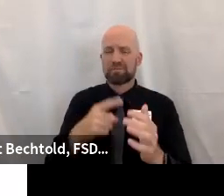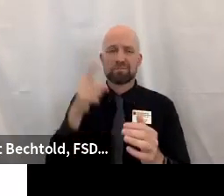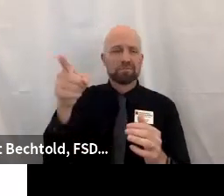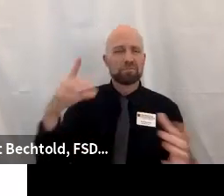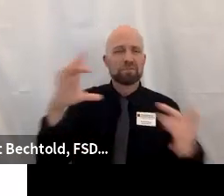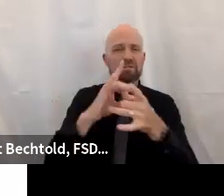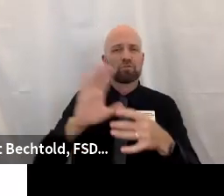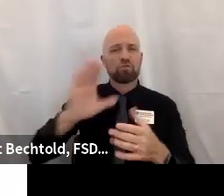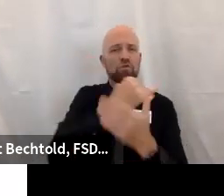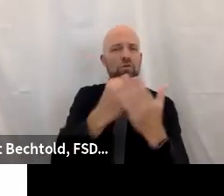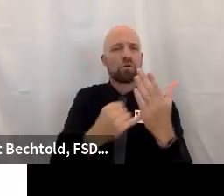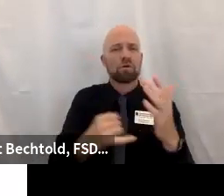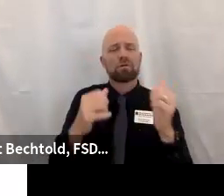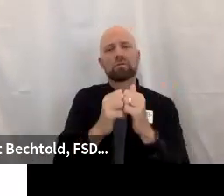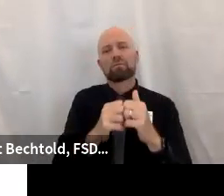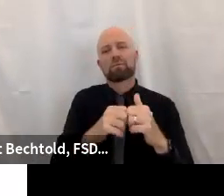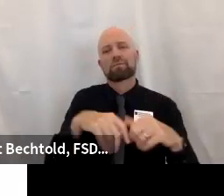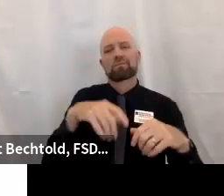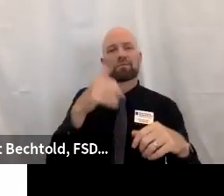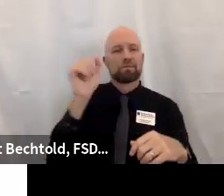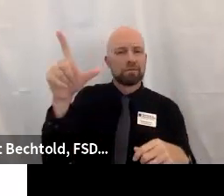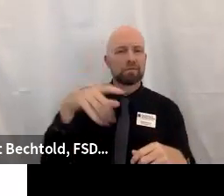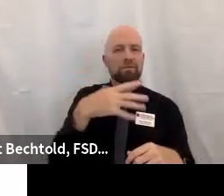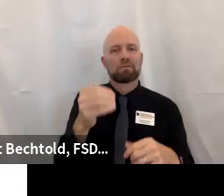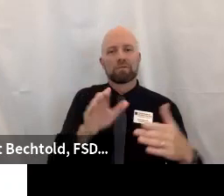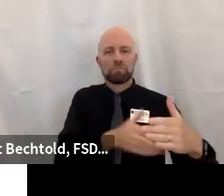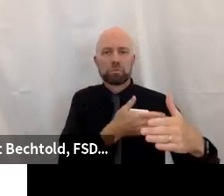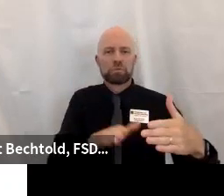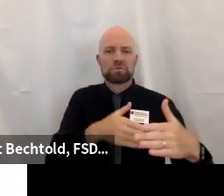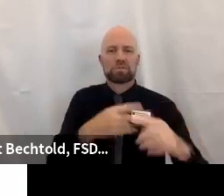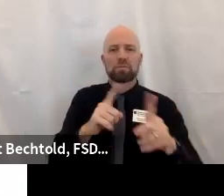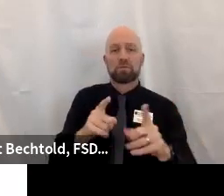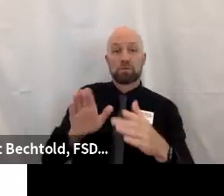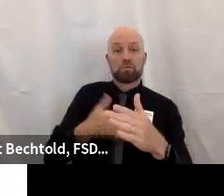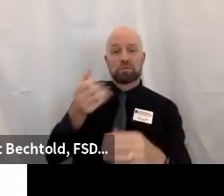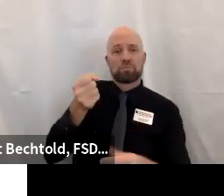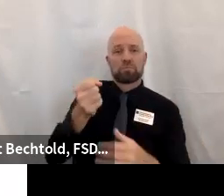This shows the connection between ASL and music